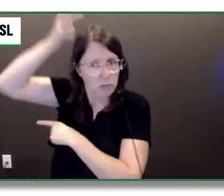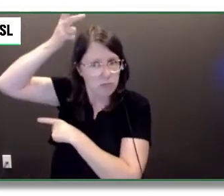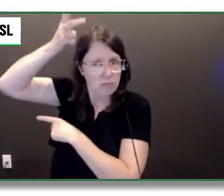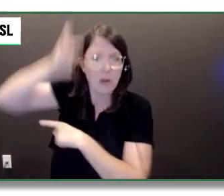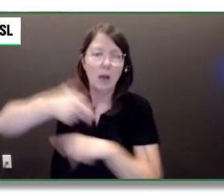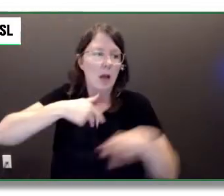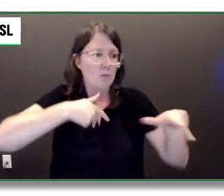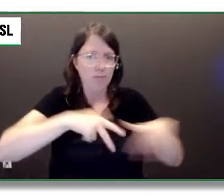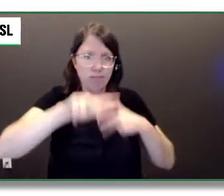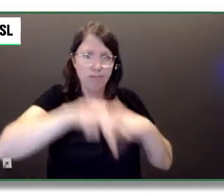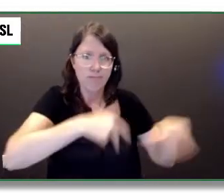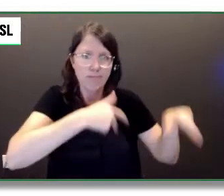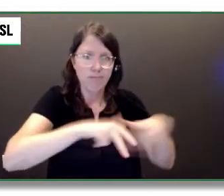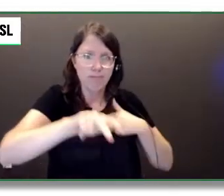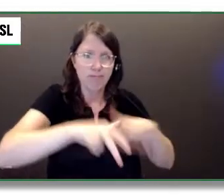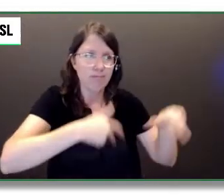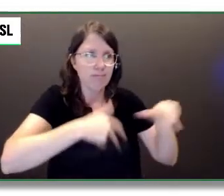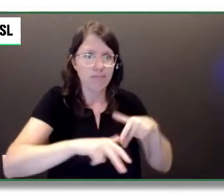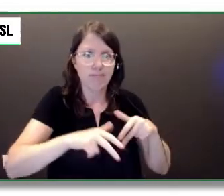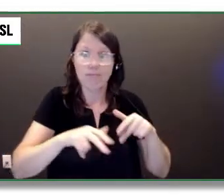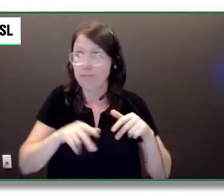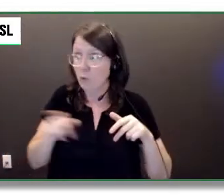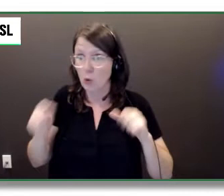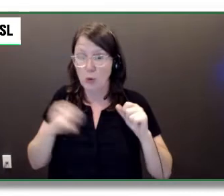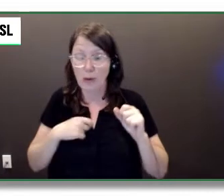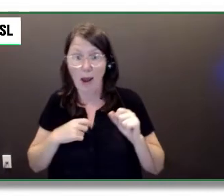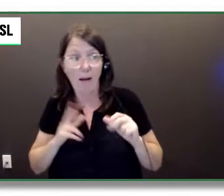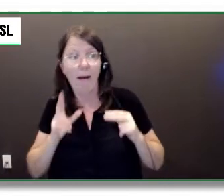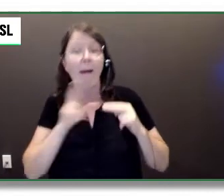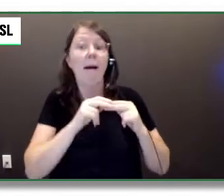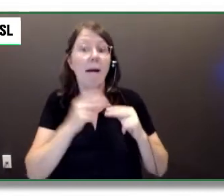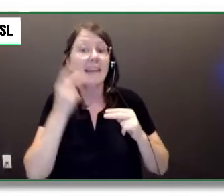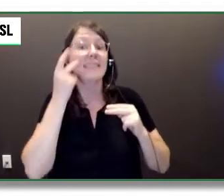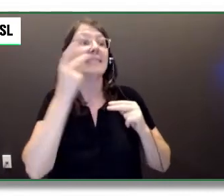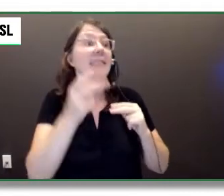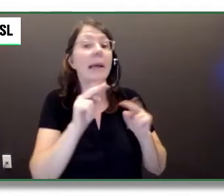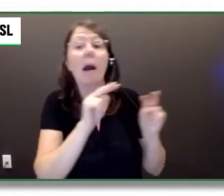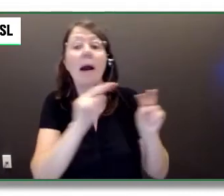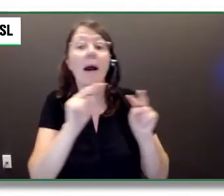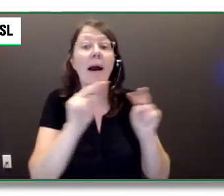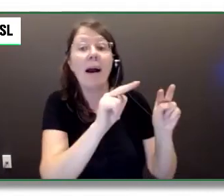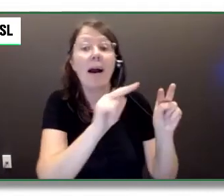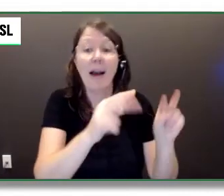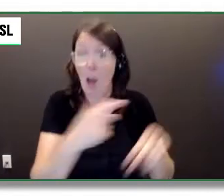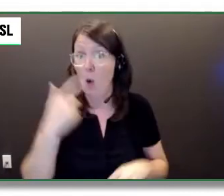google maps specifically on the parks that are under their management. So I'm